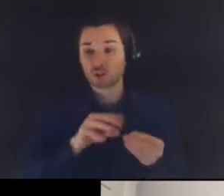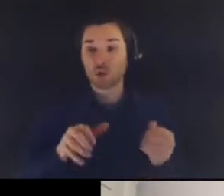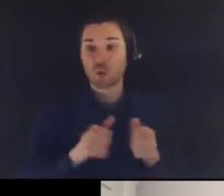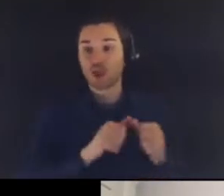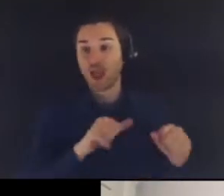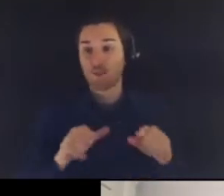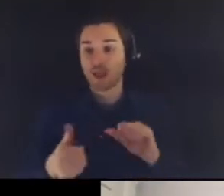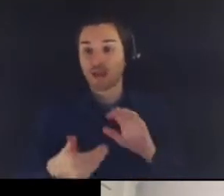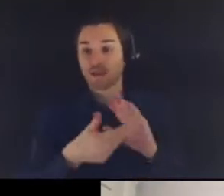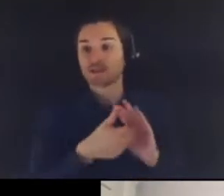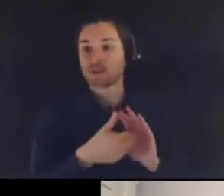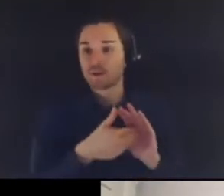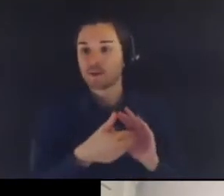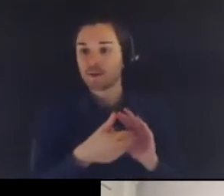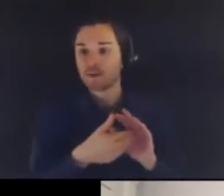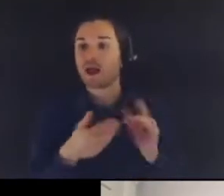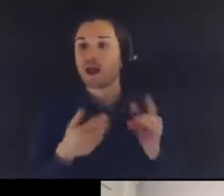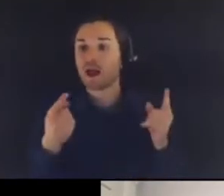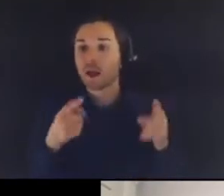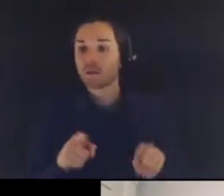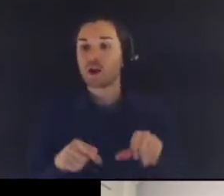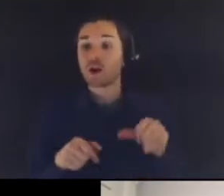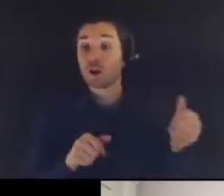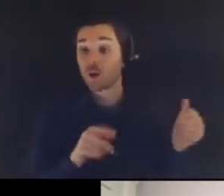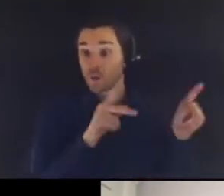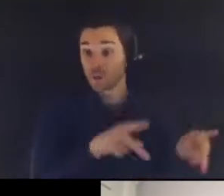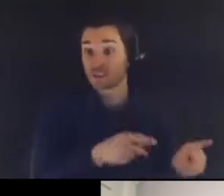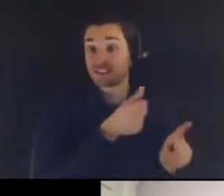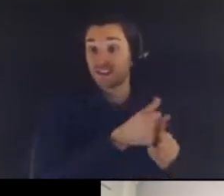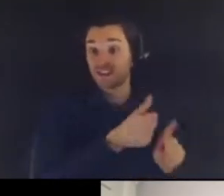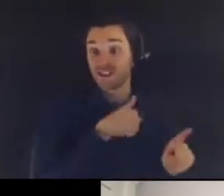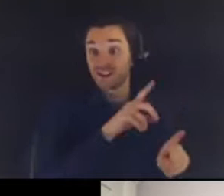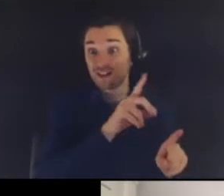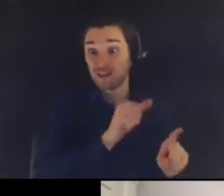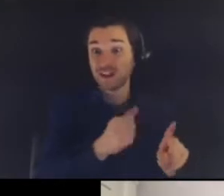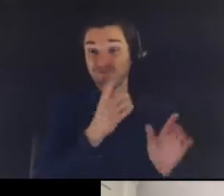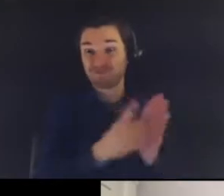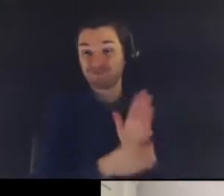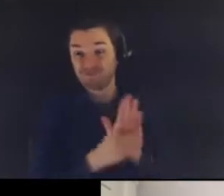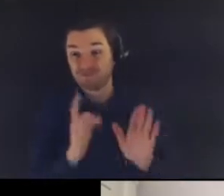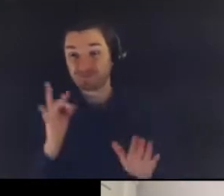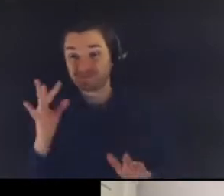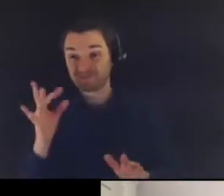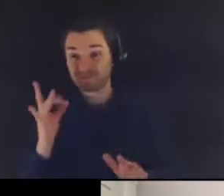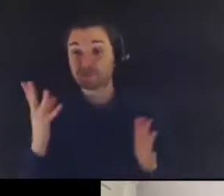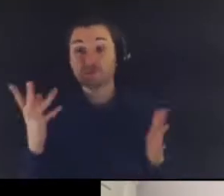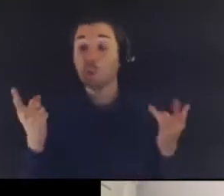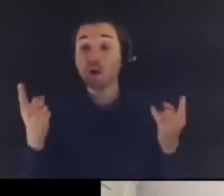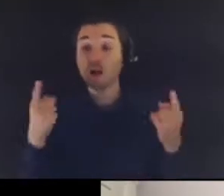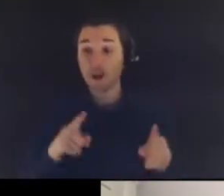framework. On social media, I commented about some experiences I had at conferences and